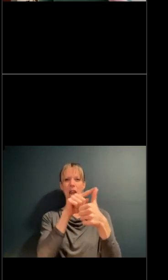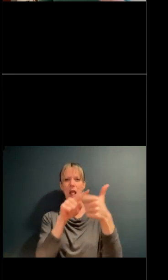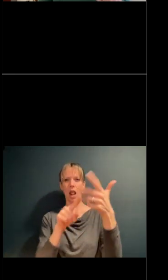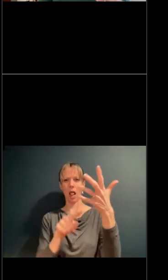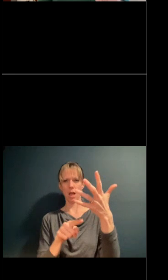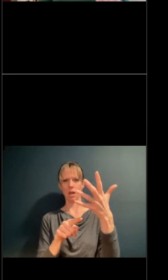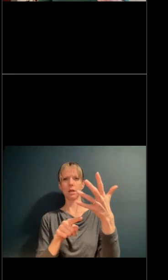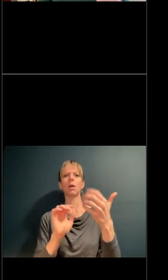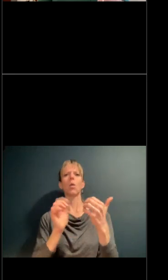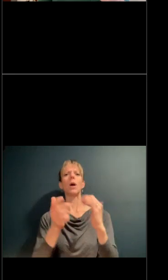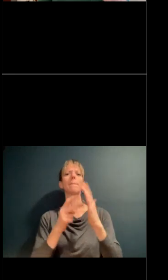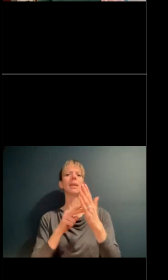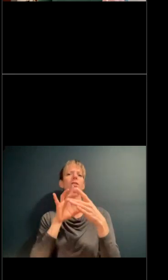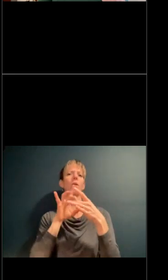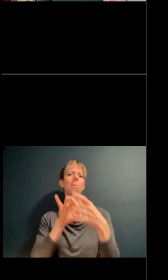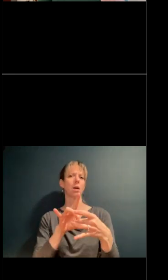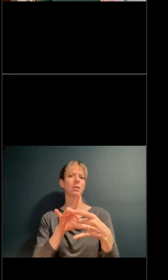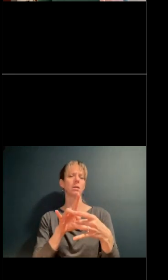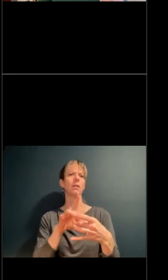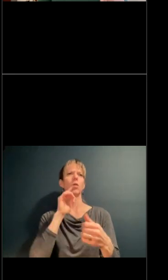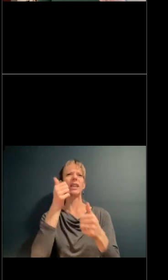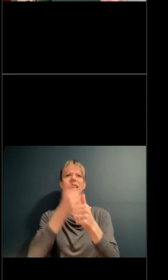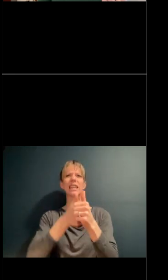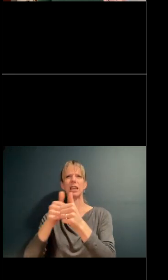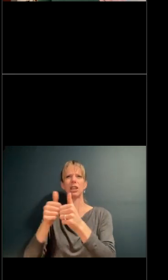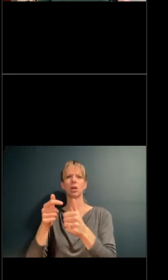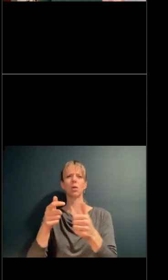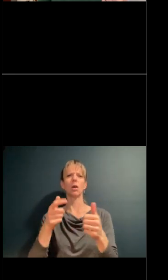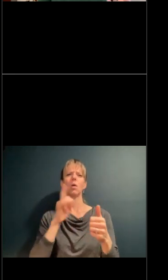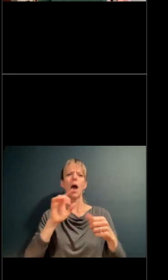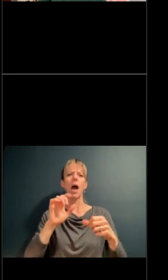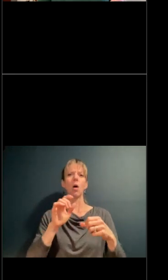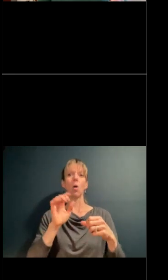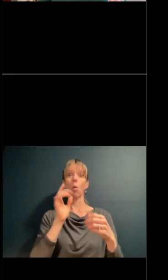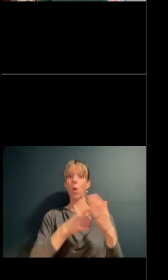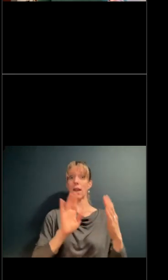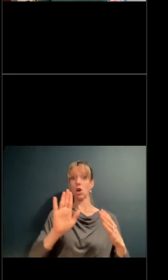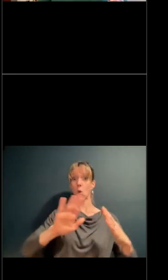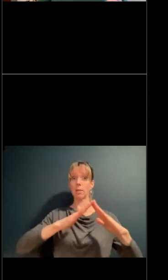in each of these areas, what do you see happening well in your communities right now?